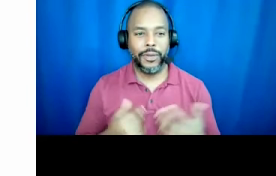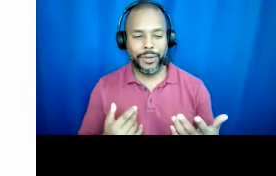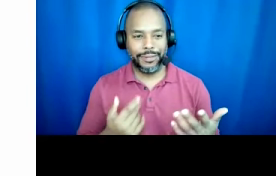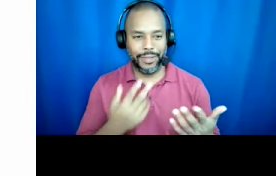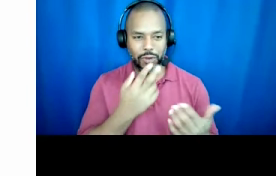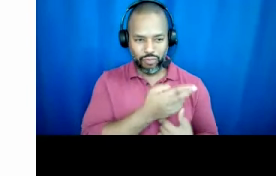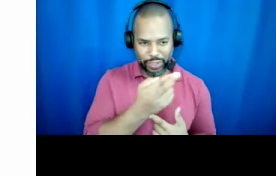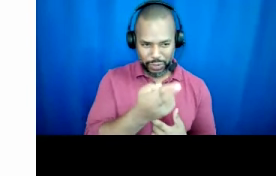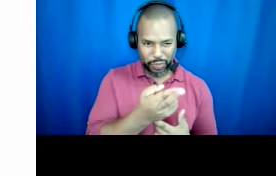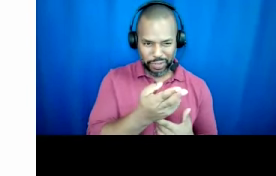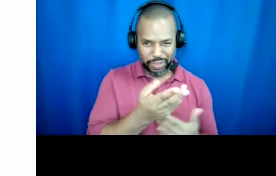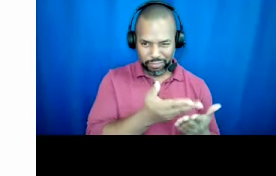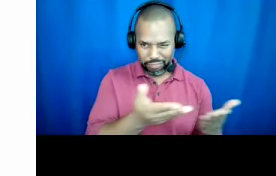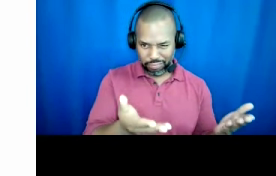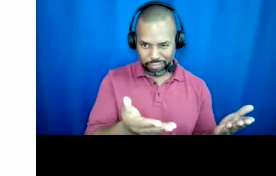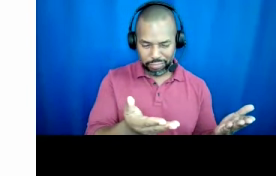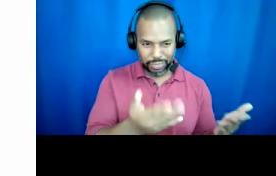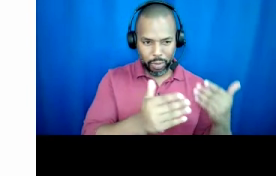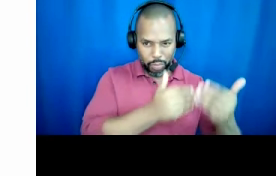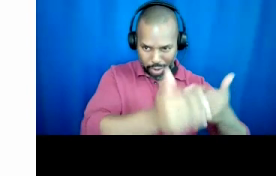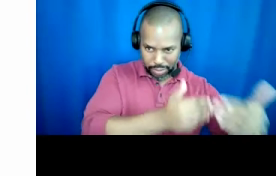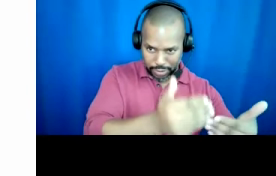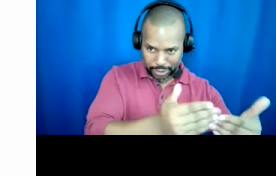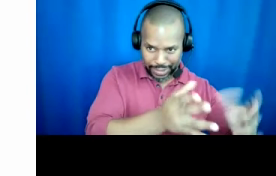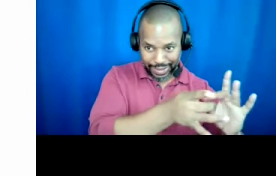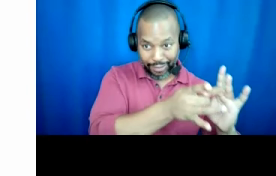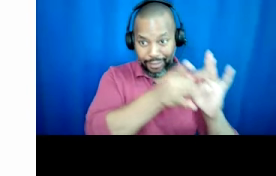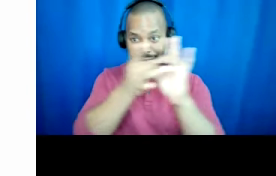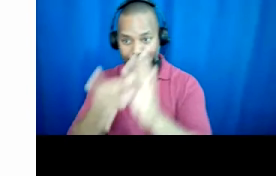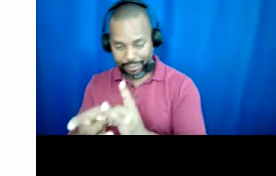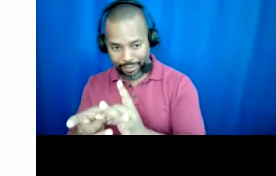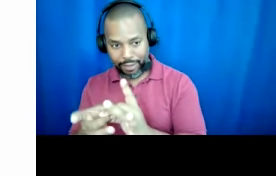and our resource allocation processes to our ACCJC standards,